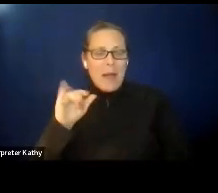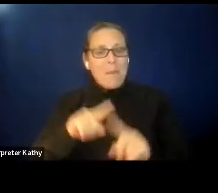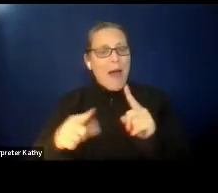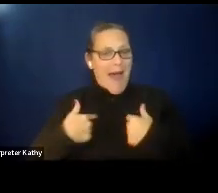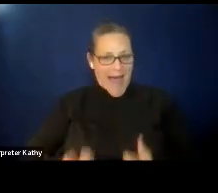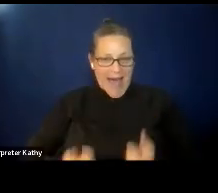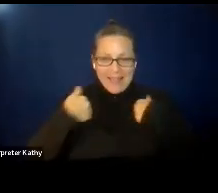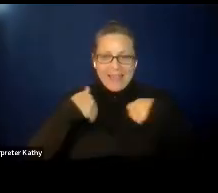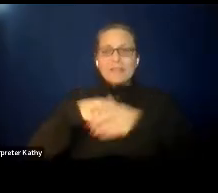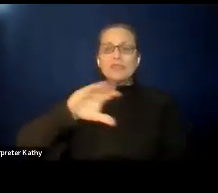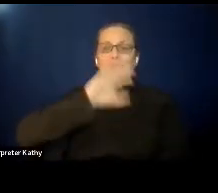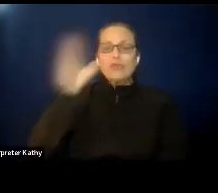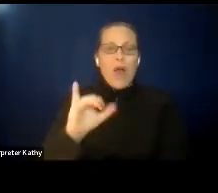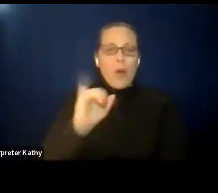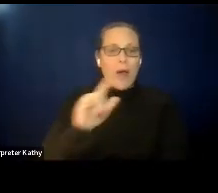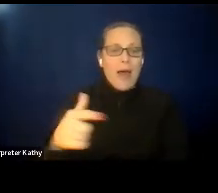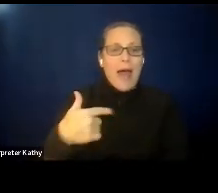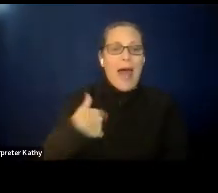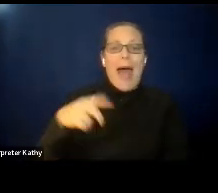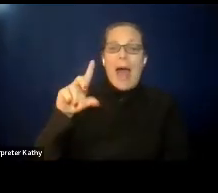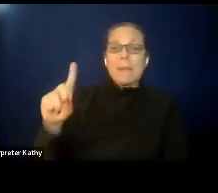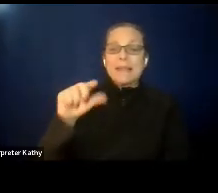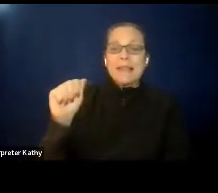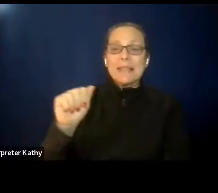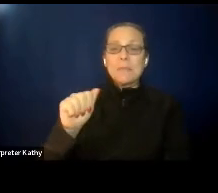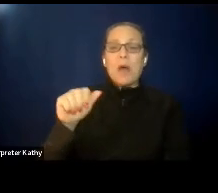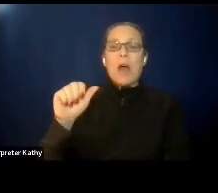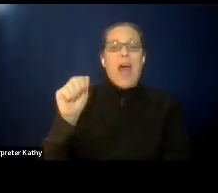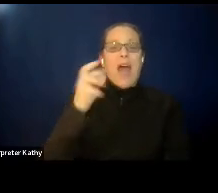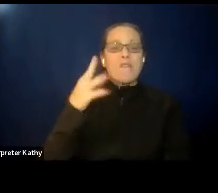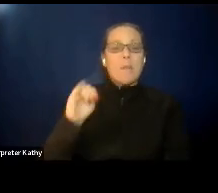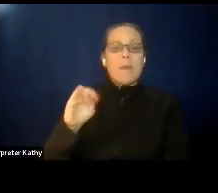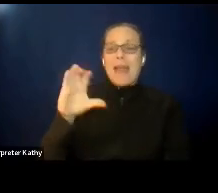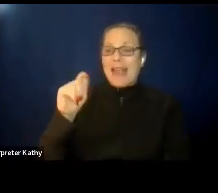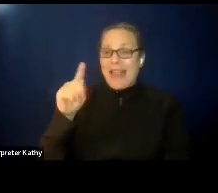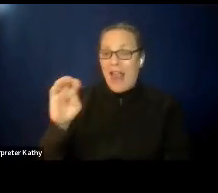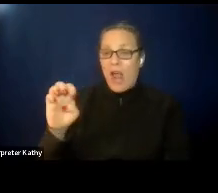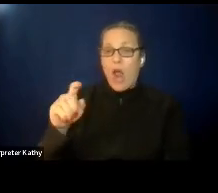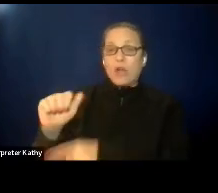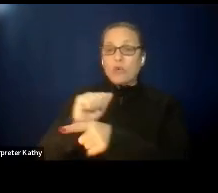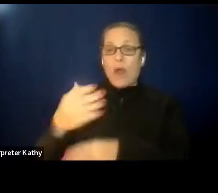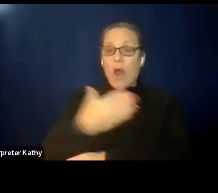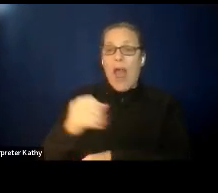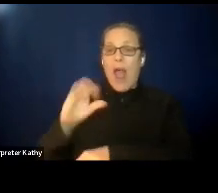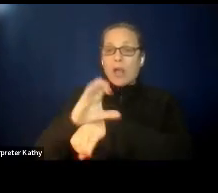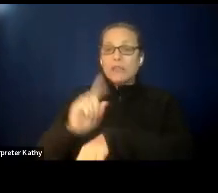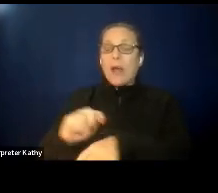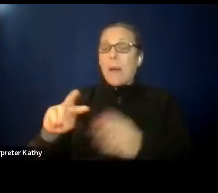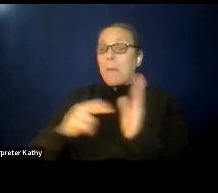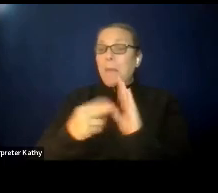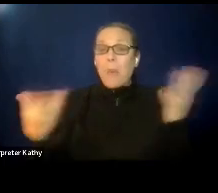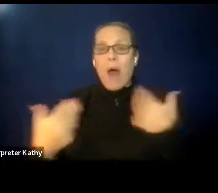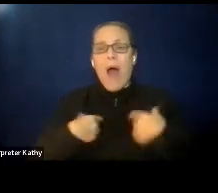therapist and Hillary gave a little bit of a bio about me. Yeah, I'm living in Chicago, Illinois. I'm a disability